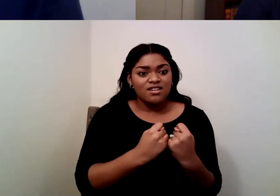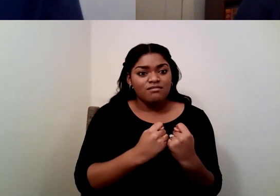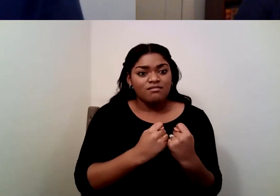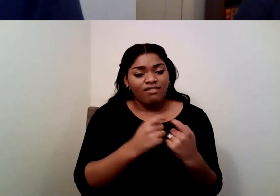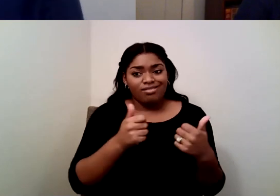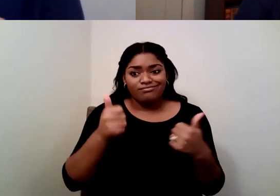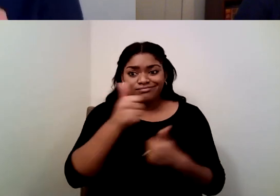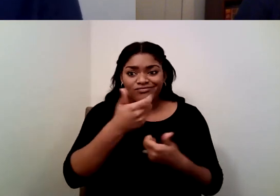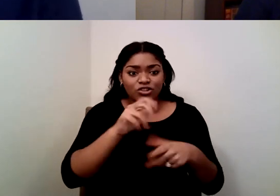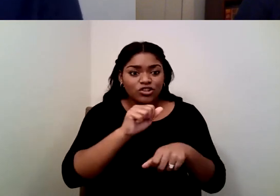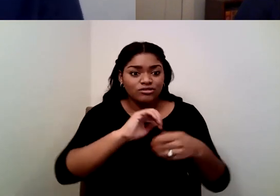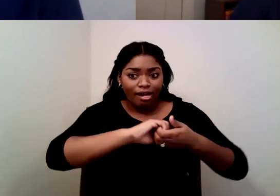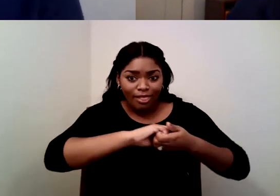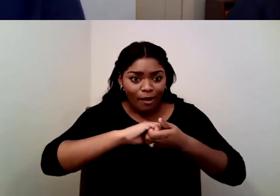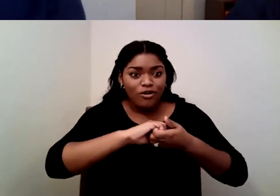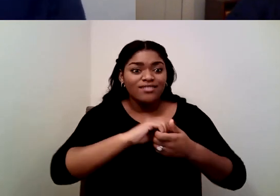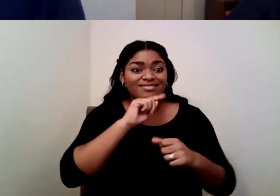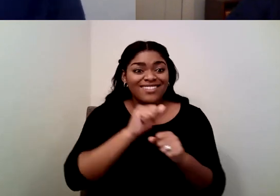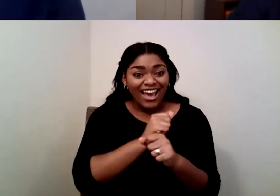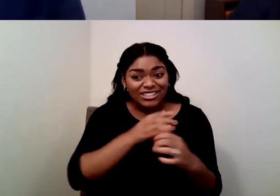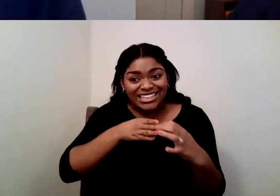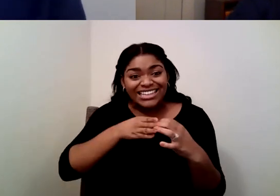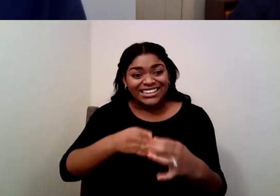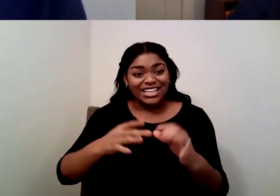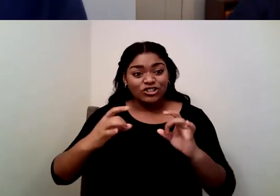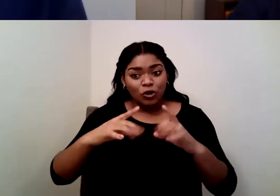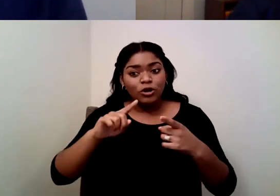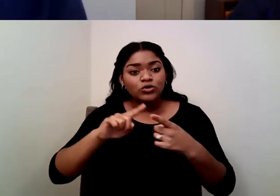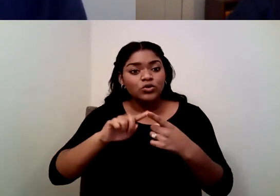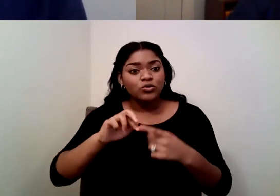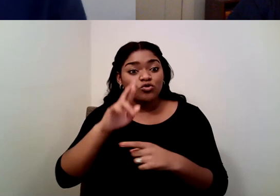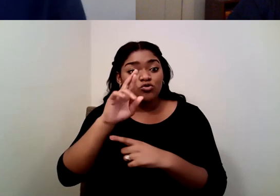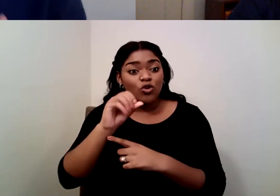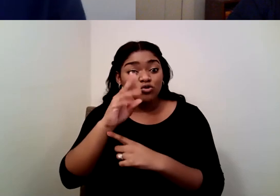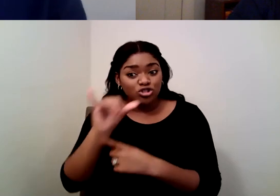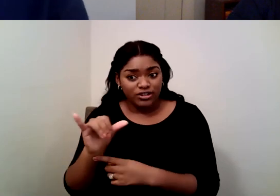I worked with actually leads Starbucks to the roastery and I have been in all of